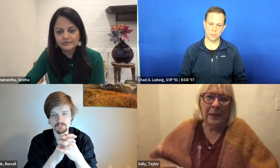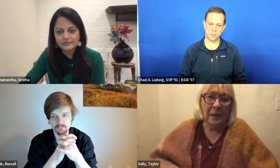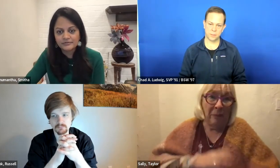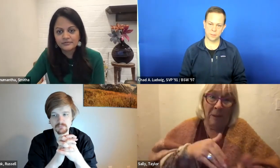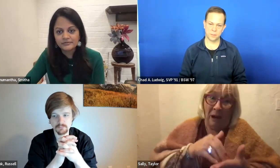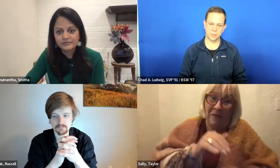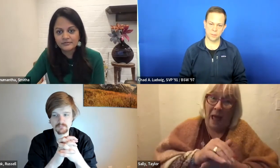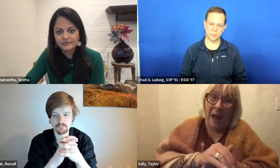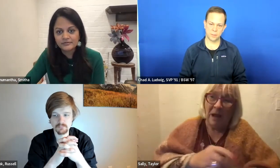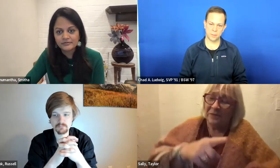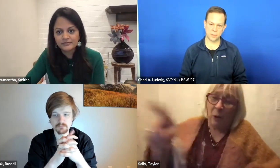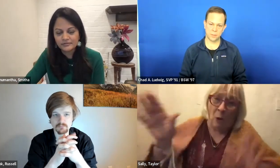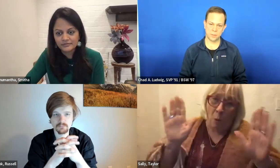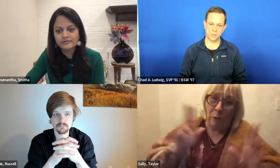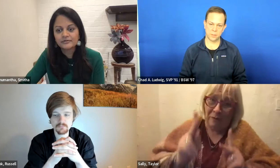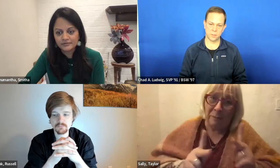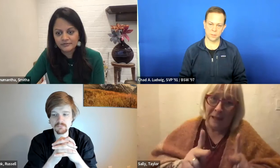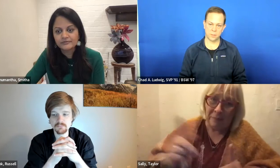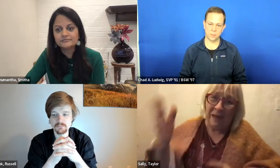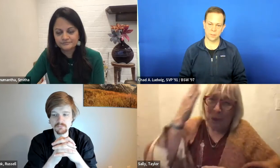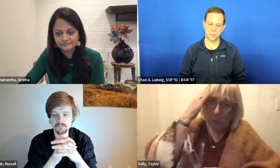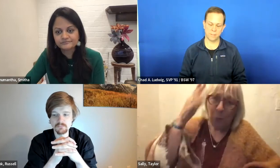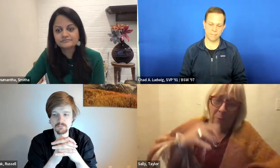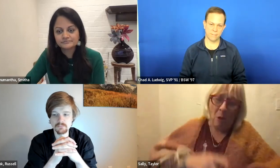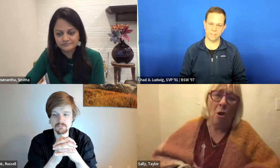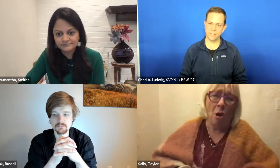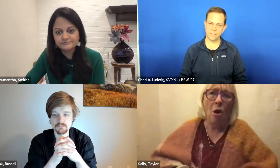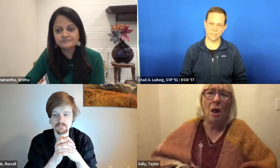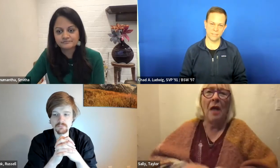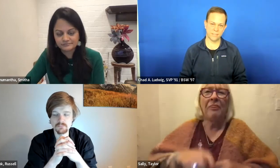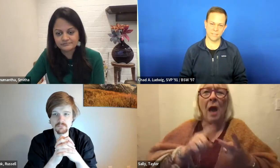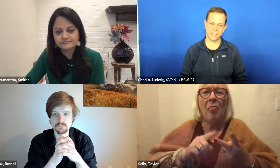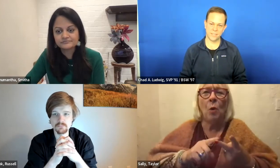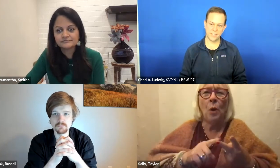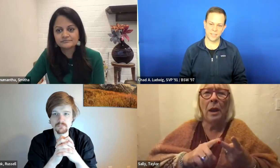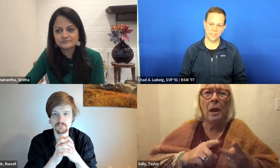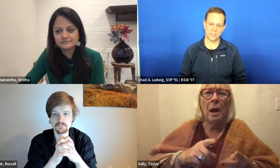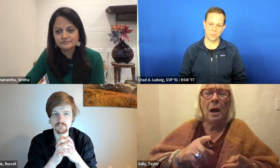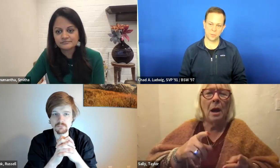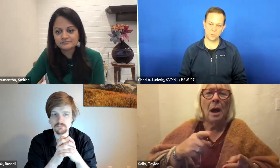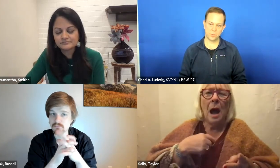to come and help pick him up with me, but, again, I live close to such wonderful people.